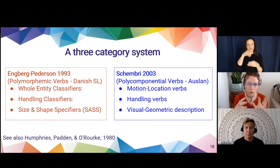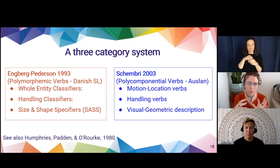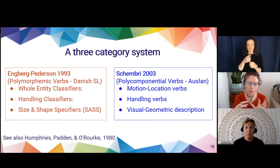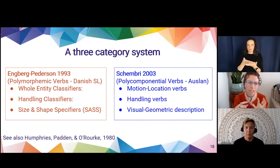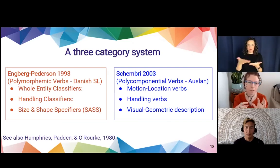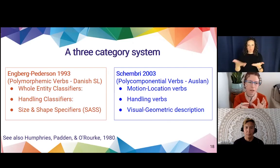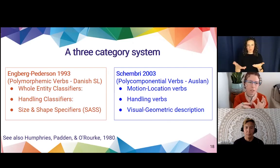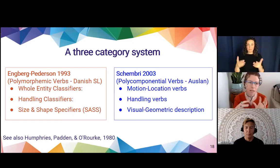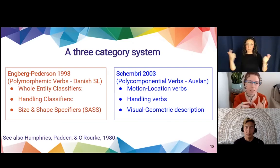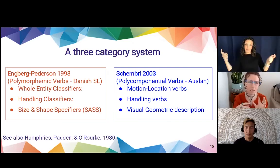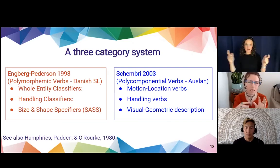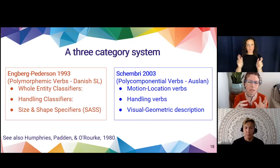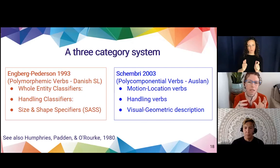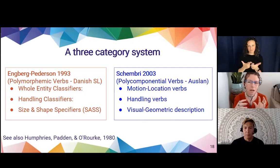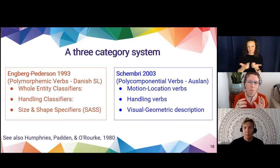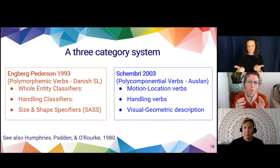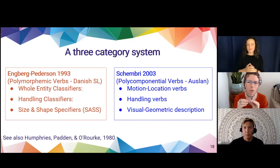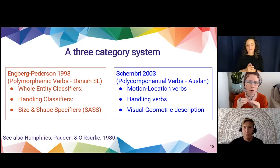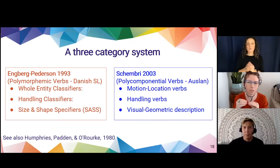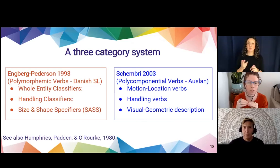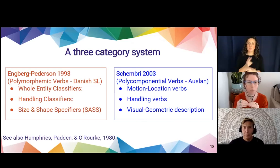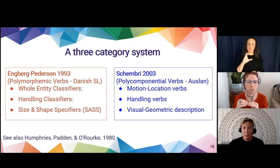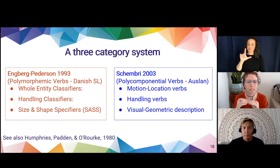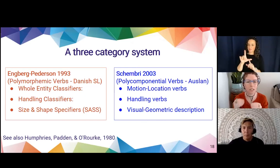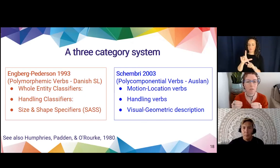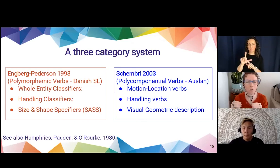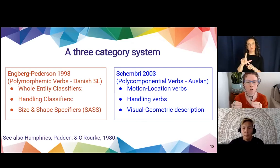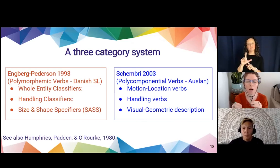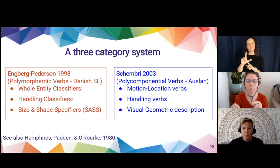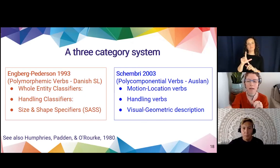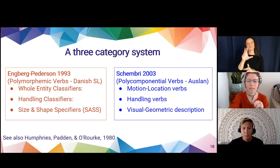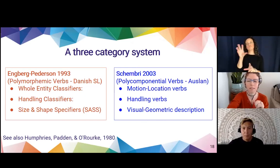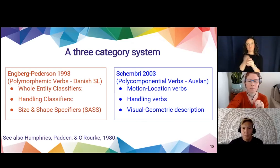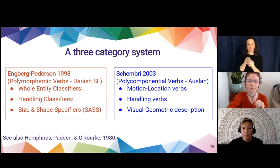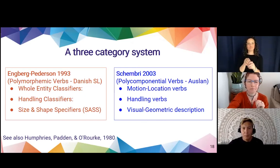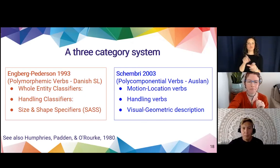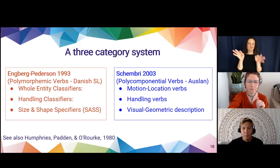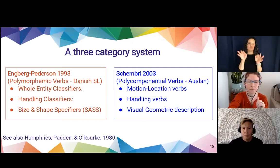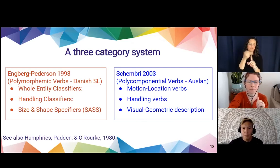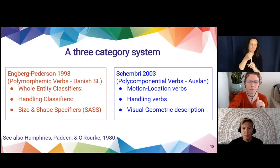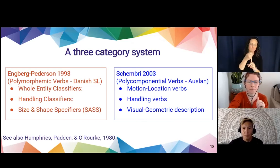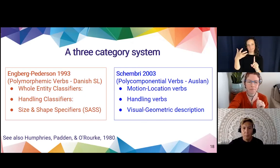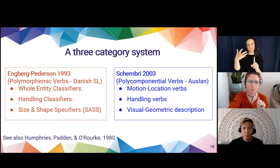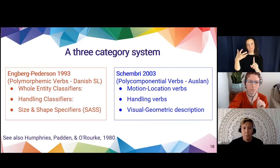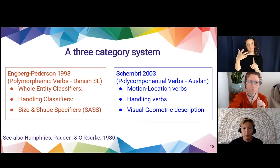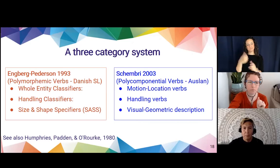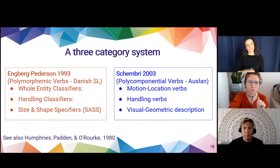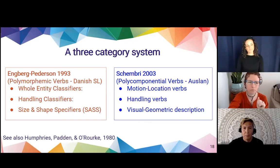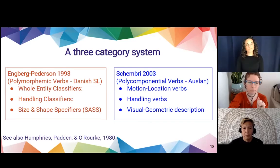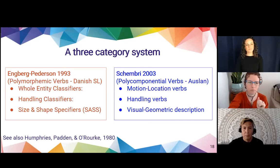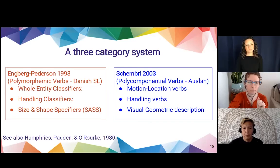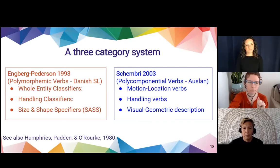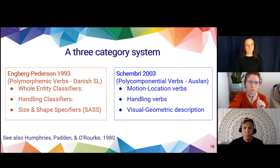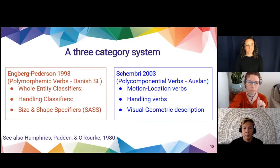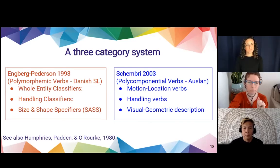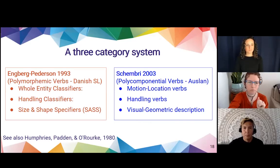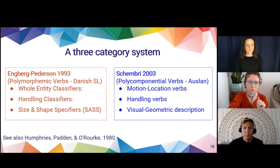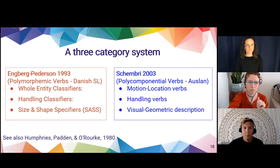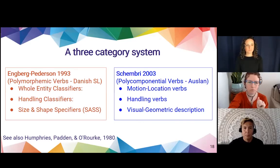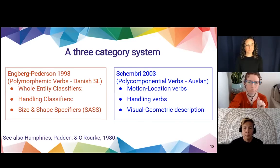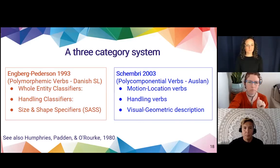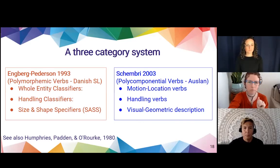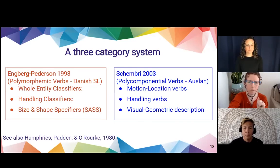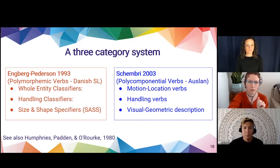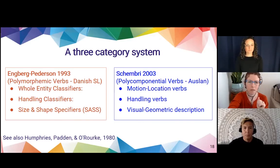these classifiers to basically put those descriptions into the verbal complex.